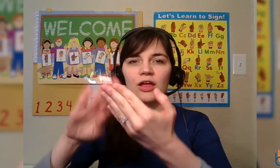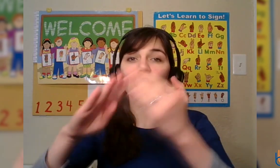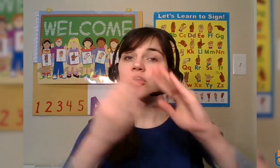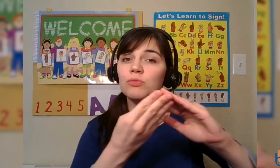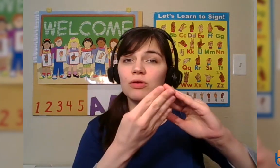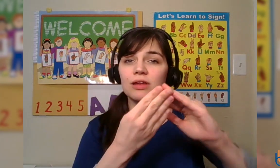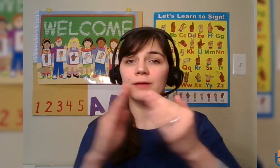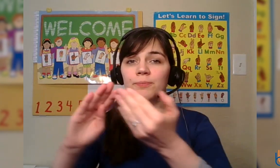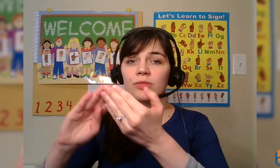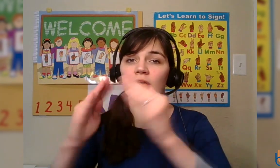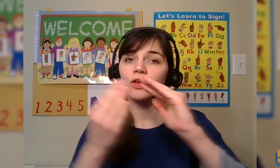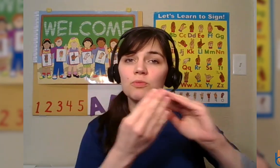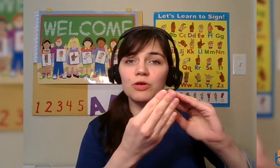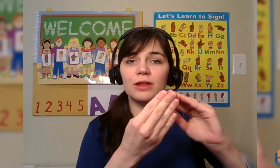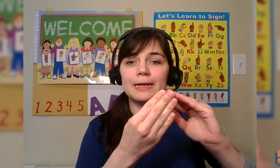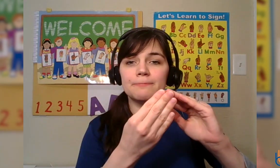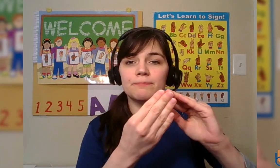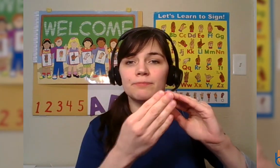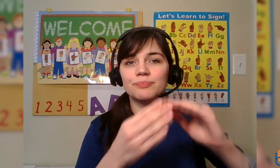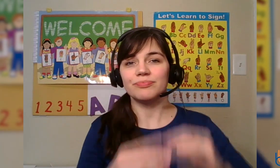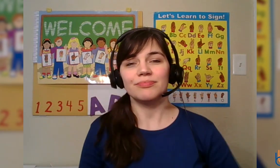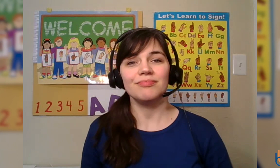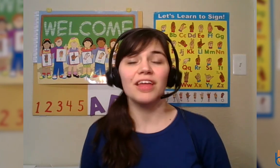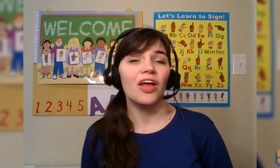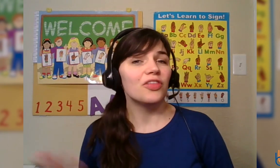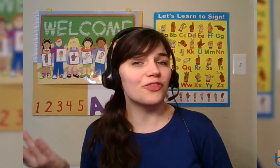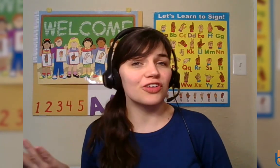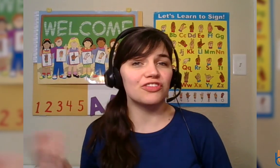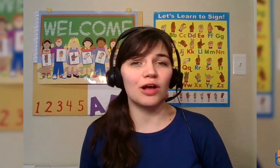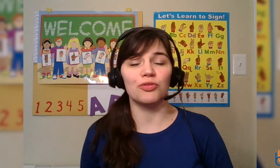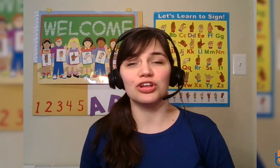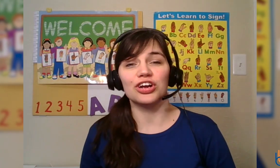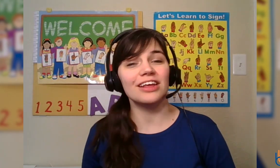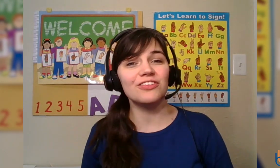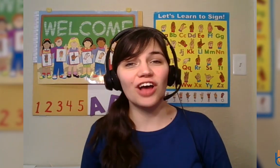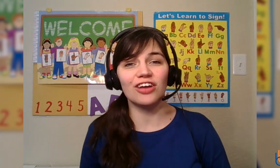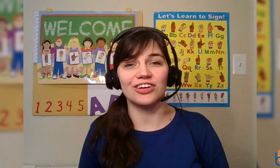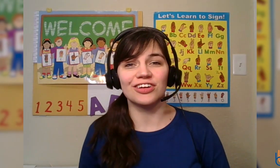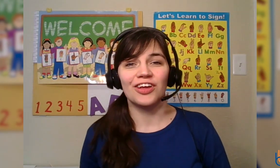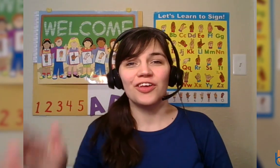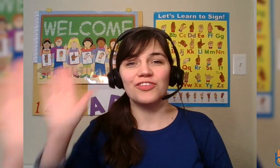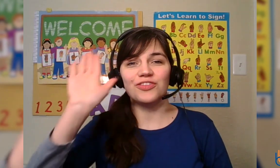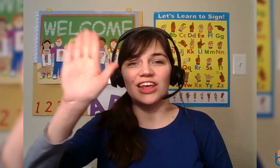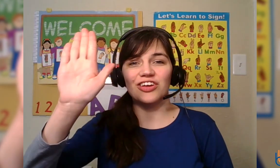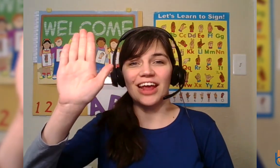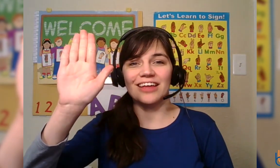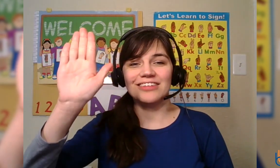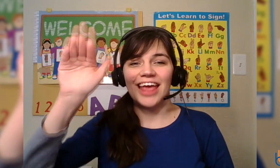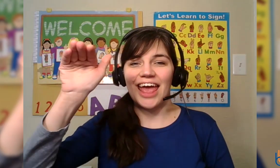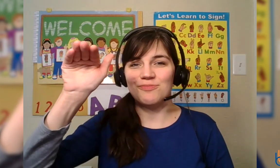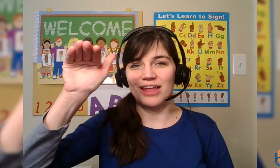community. Community. The first job will learn is doctor. So take your hand and bend